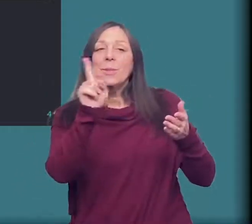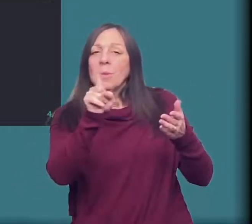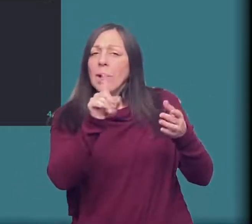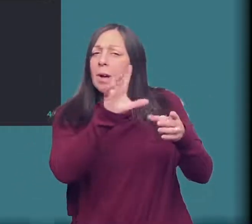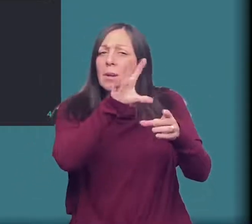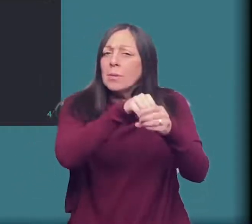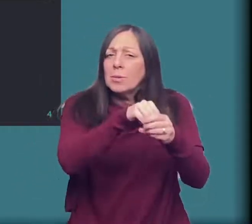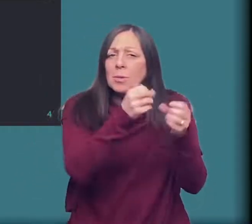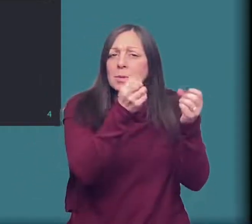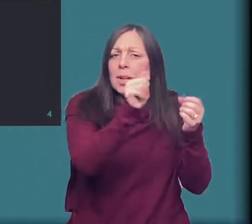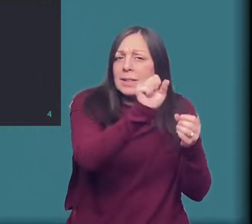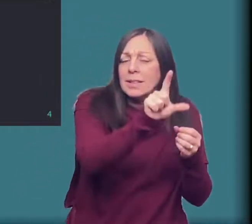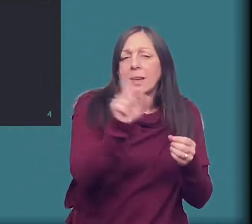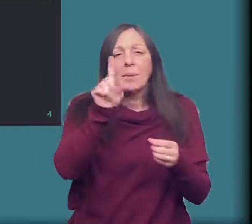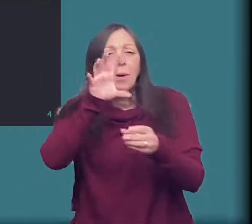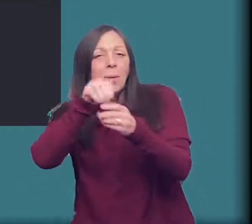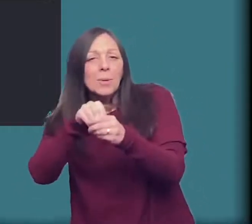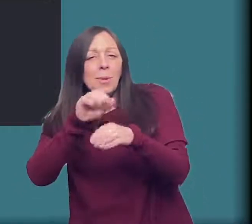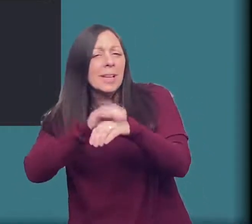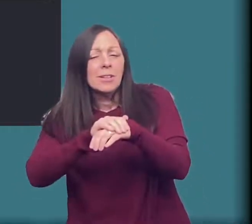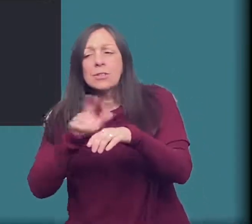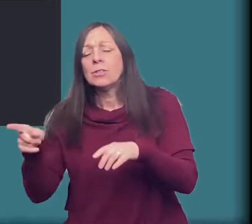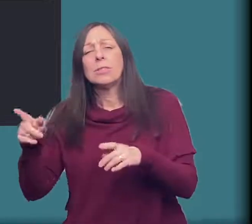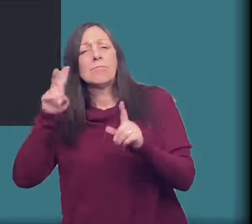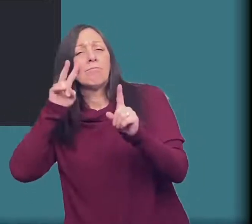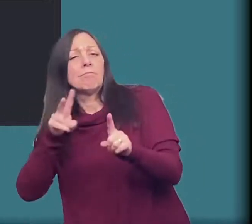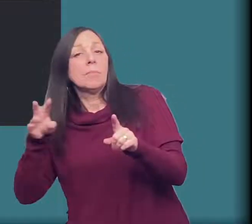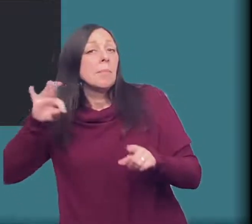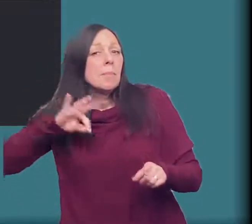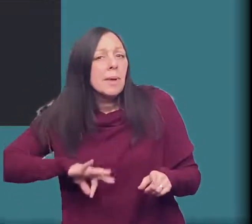As a first step, we developed a preliminary demographic survey in ASL to be administered